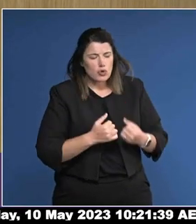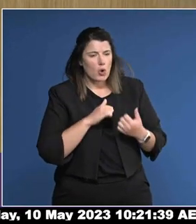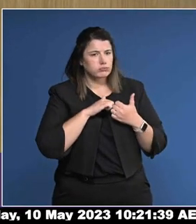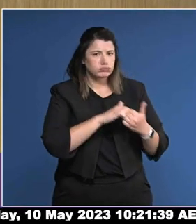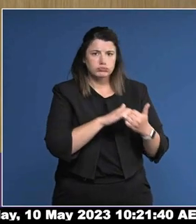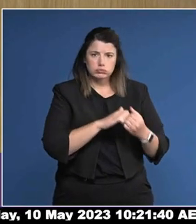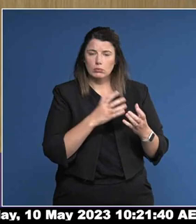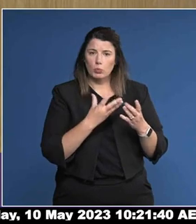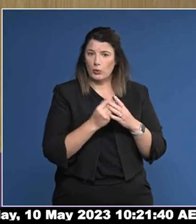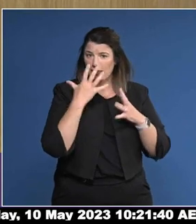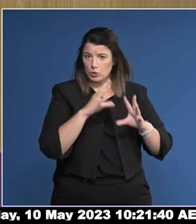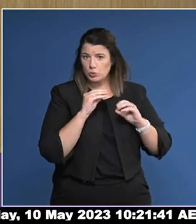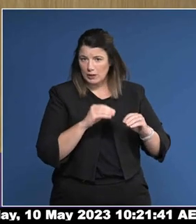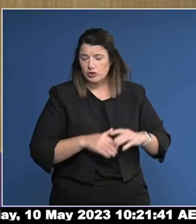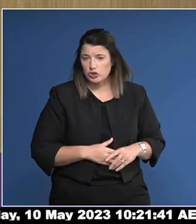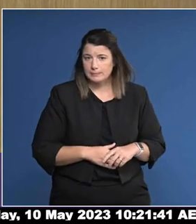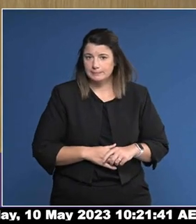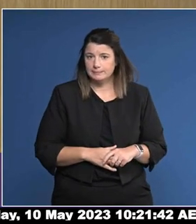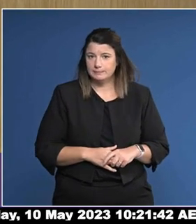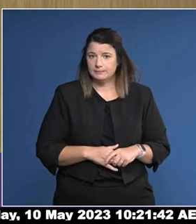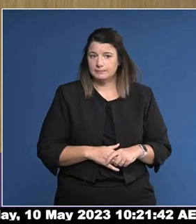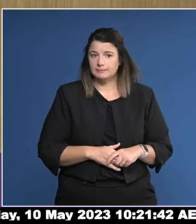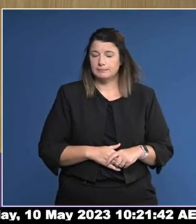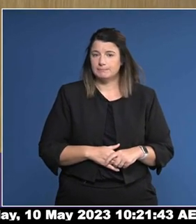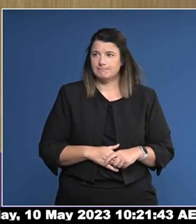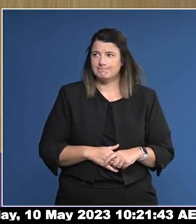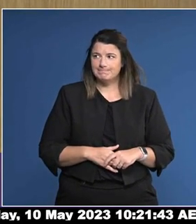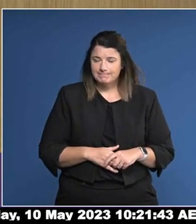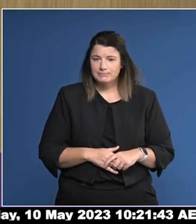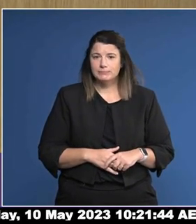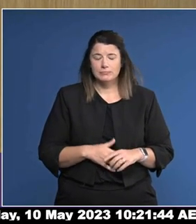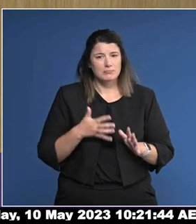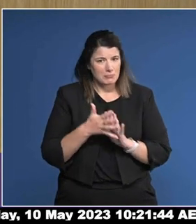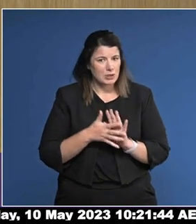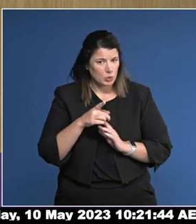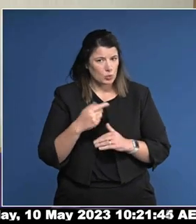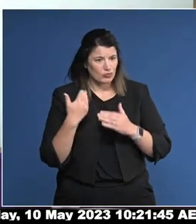COMMISSIONER McEWIN: Does that mean, then, you rely on the Education Department to then